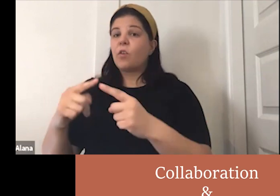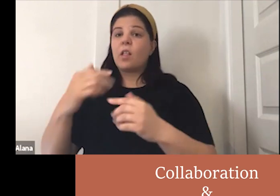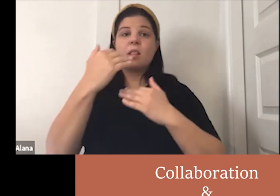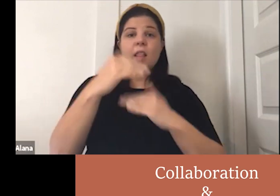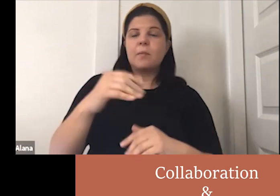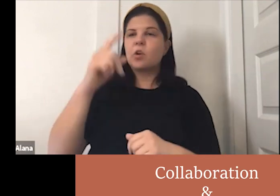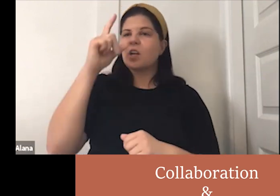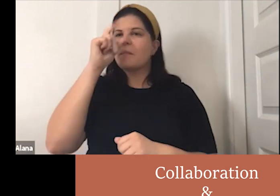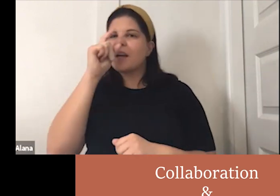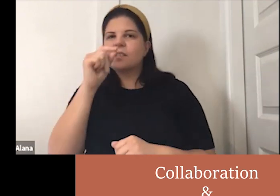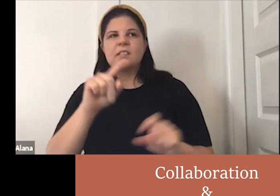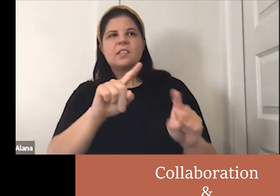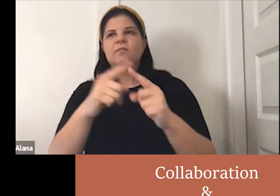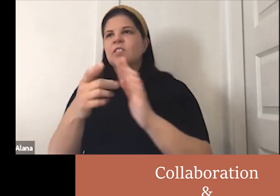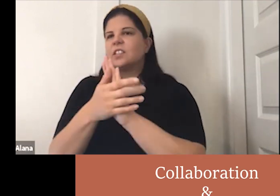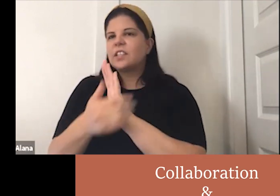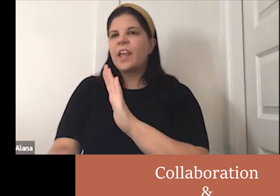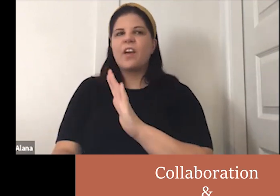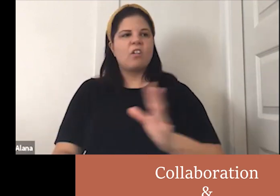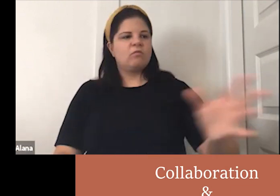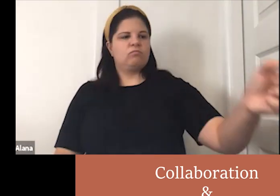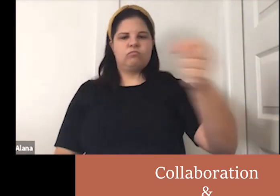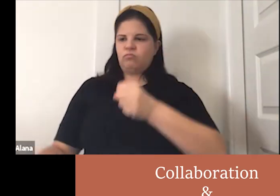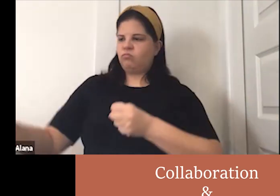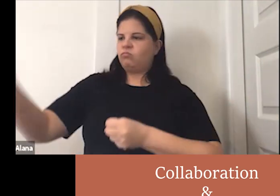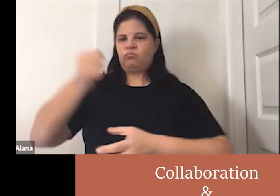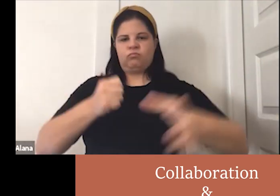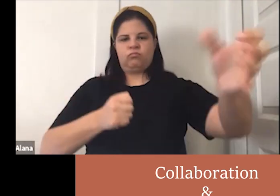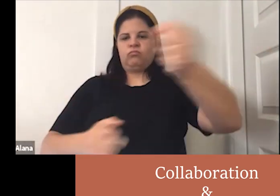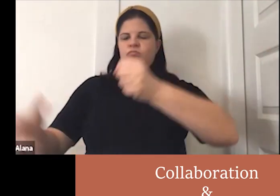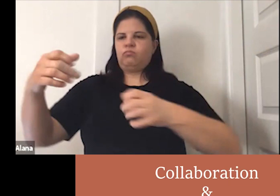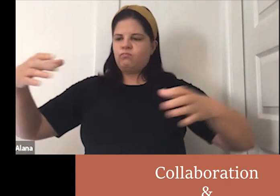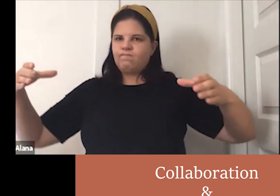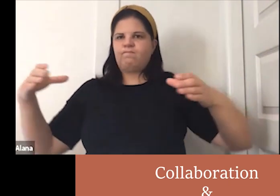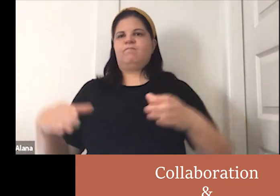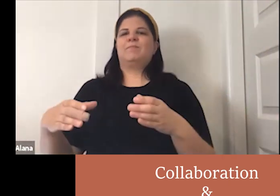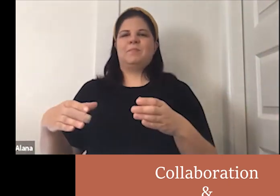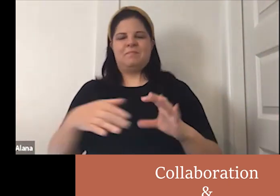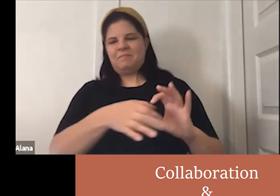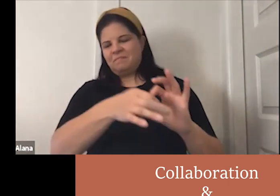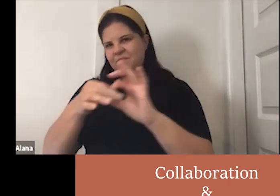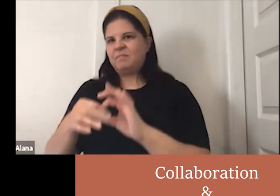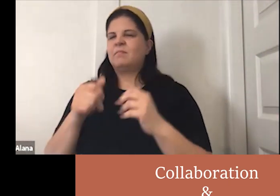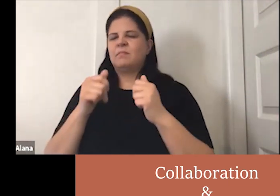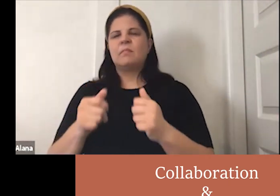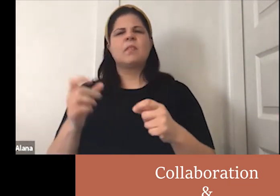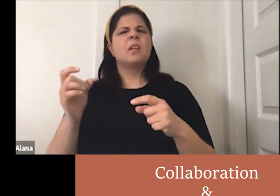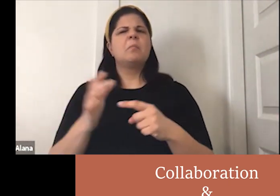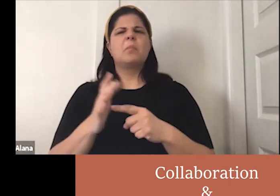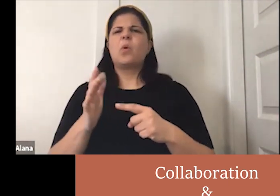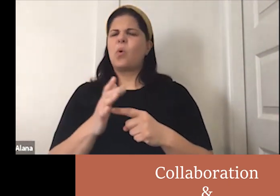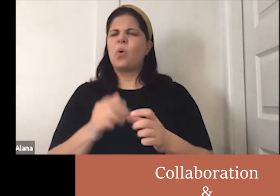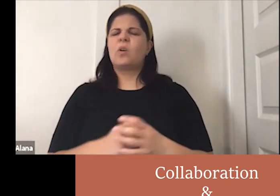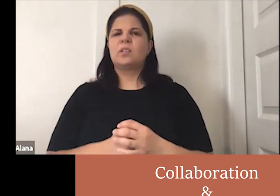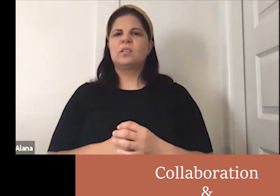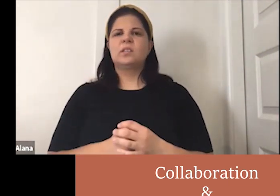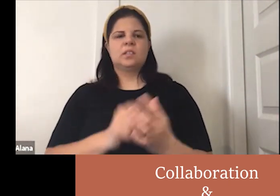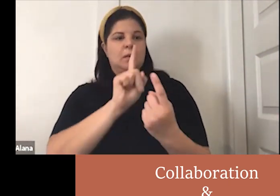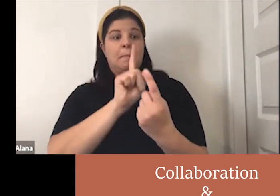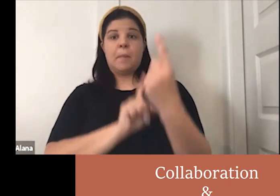different skill sets, and it's so important - the mentorship is all about learning.